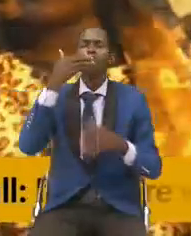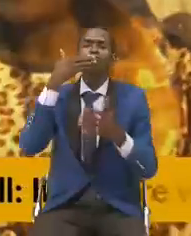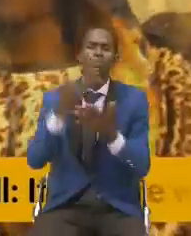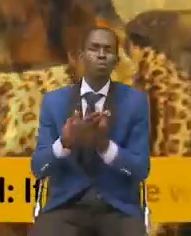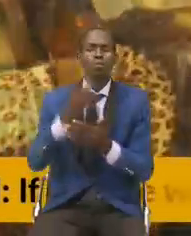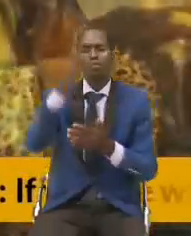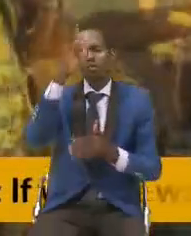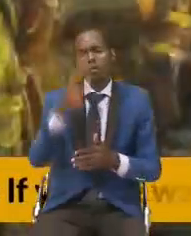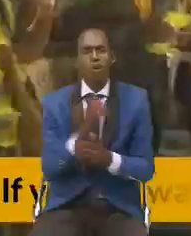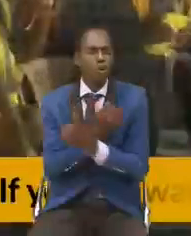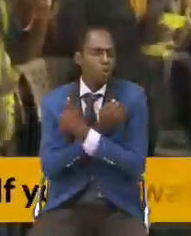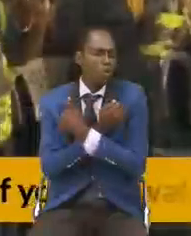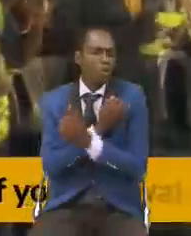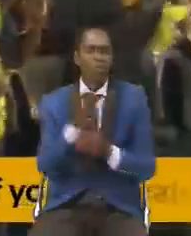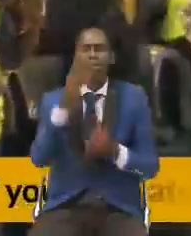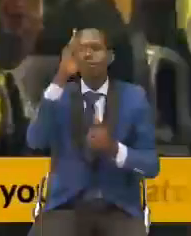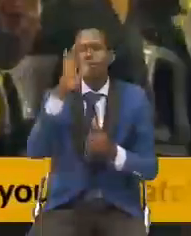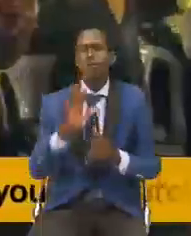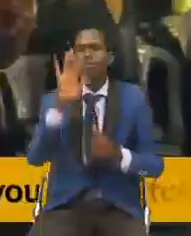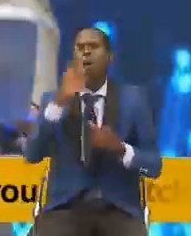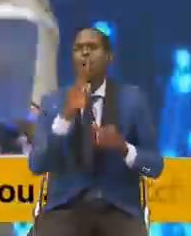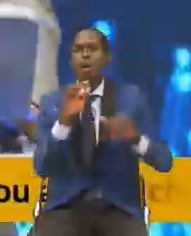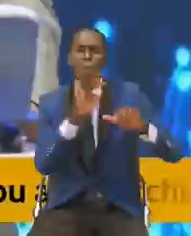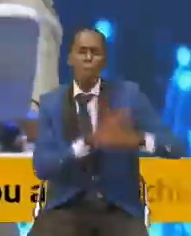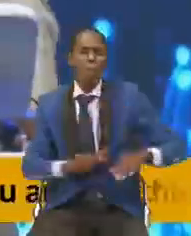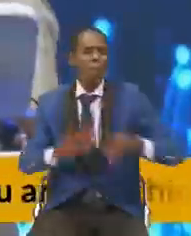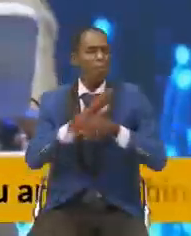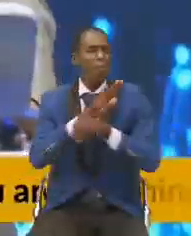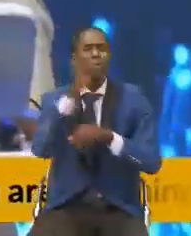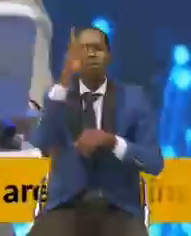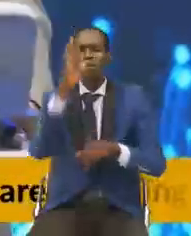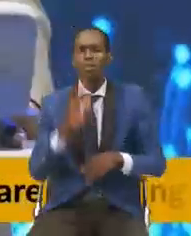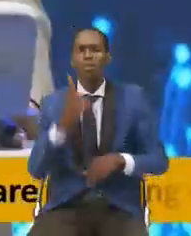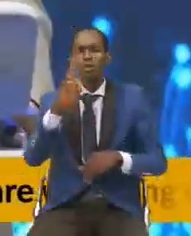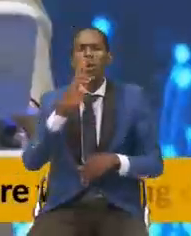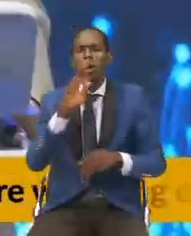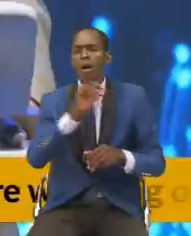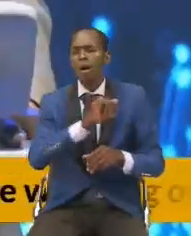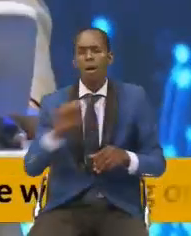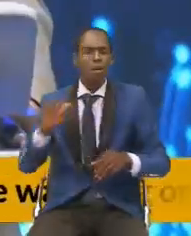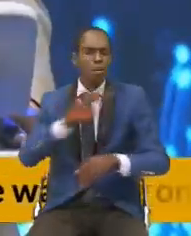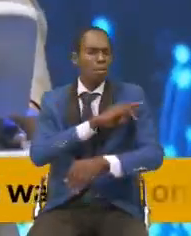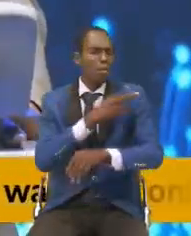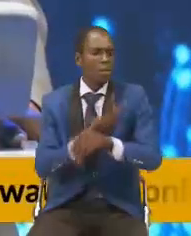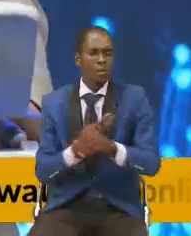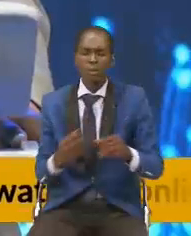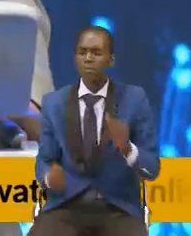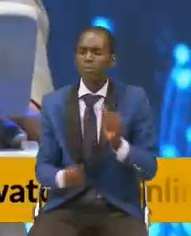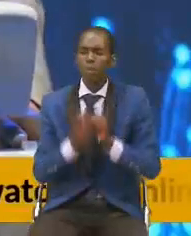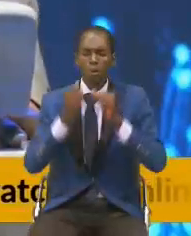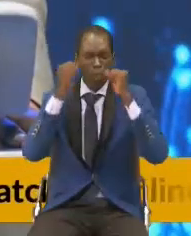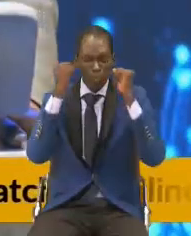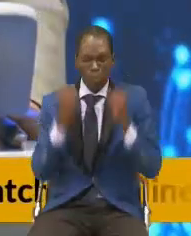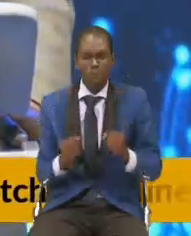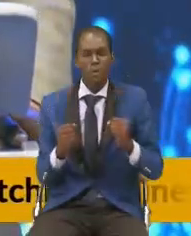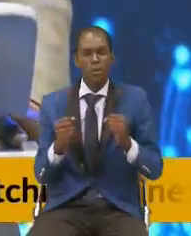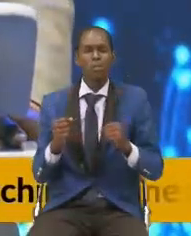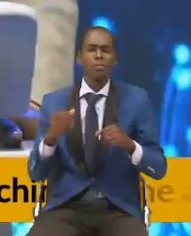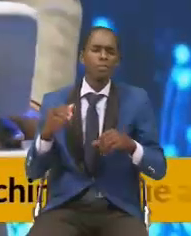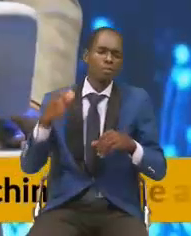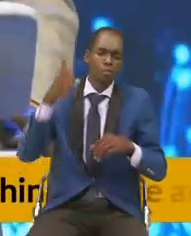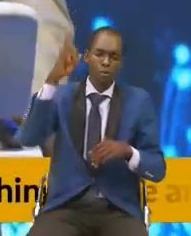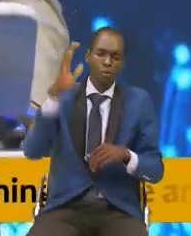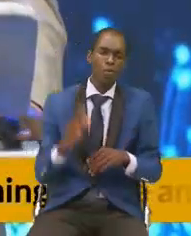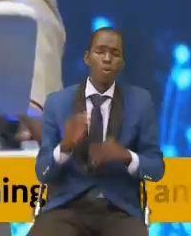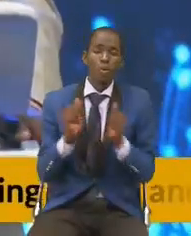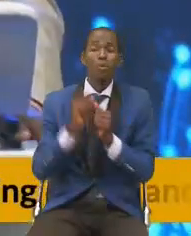father you're a good god you're loving god a merciful god are you a mighty powerful god with